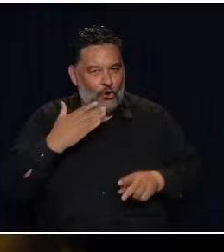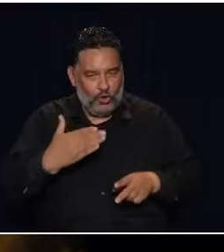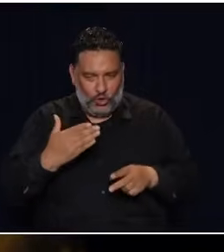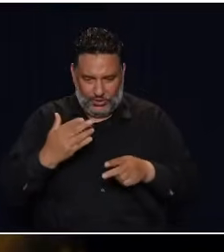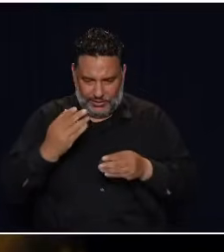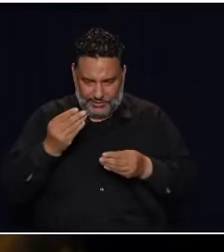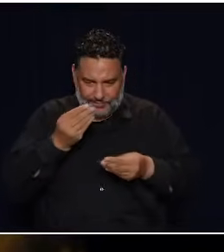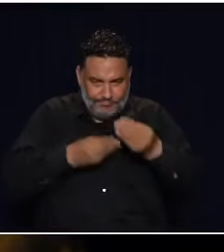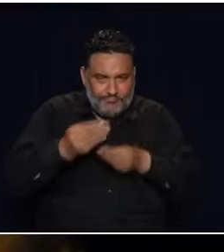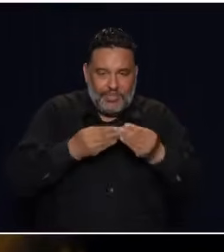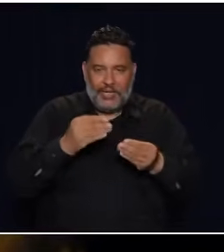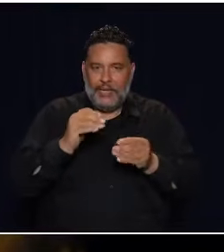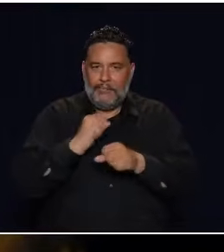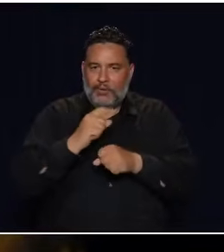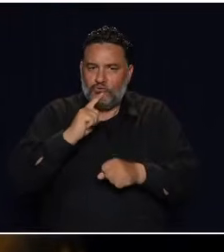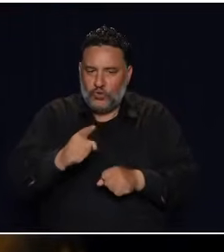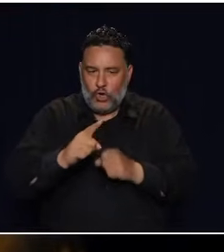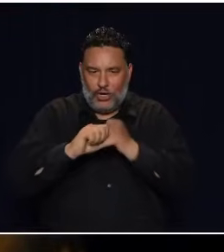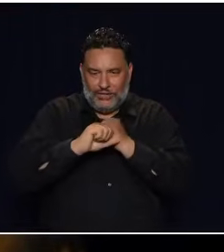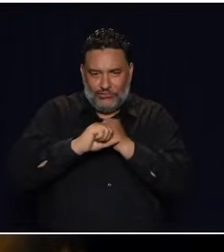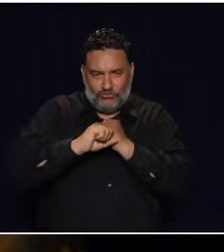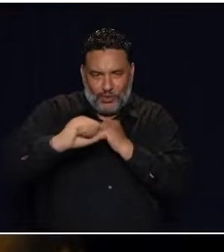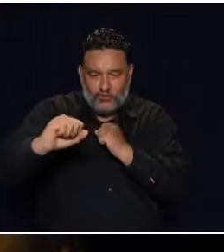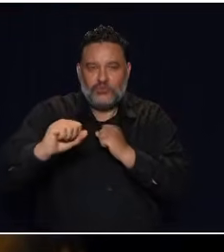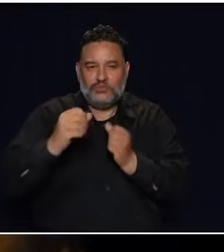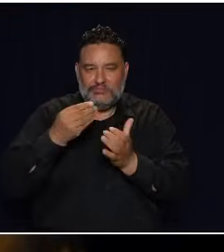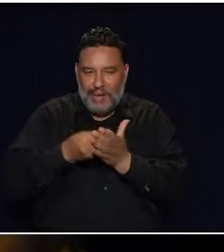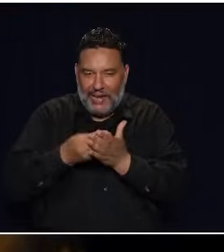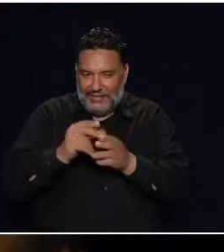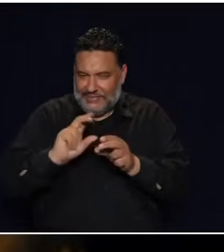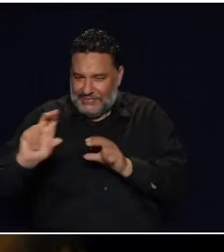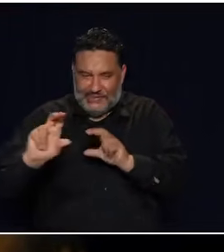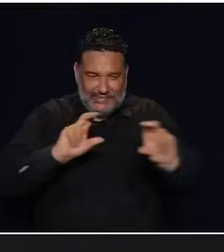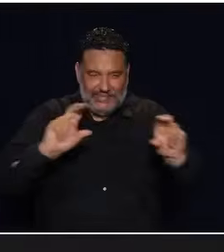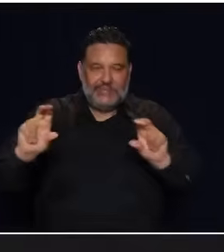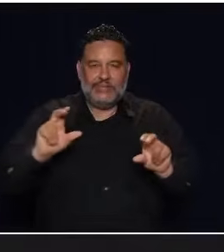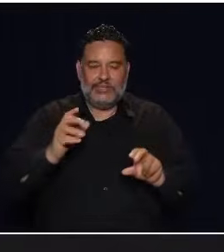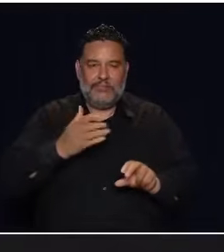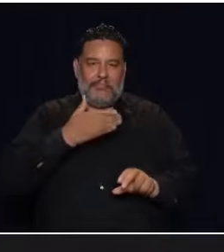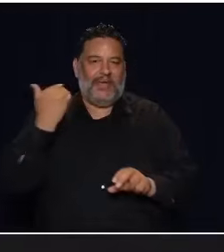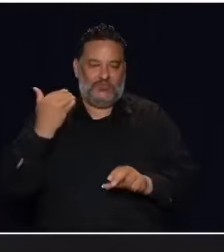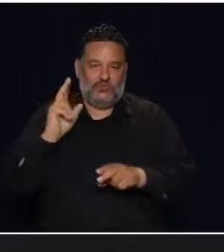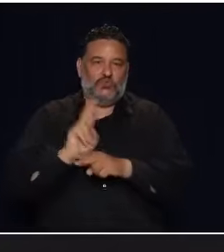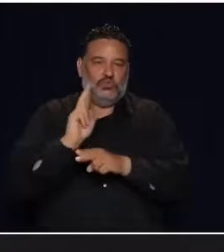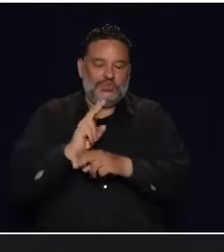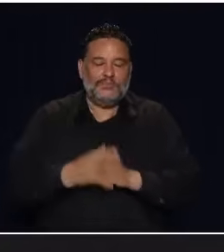BUDGET I'M VERY GOOD AT BEING EFFICIENT WITH RESOURCES AND